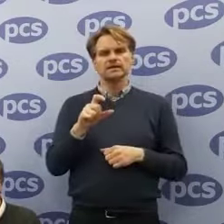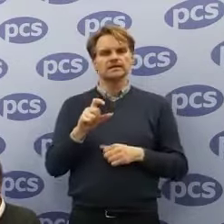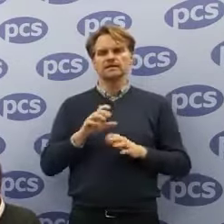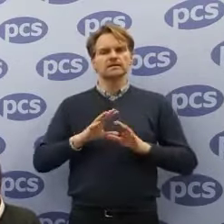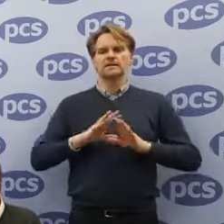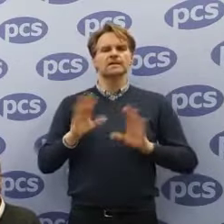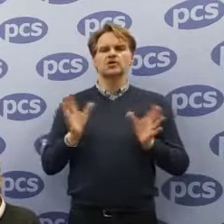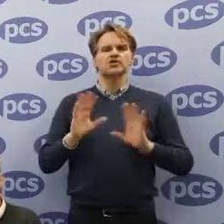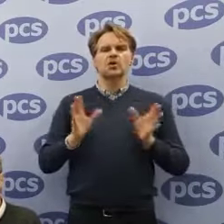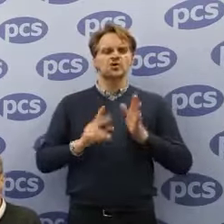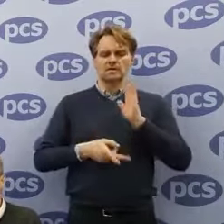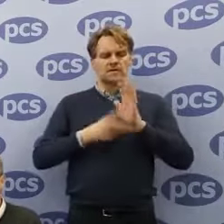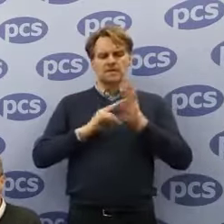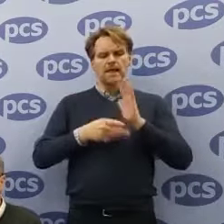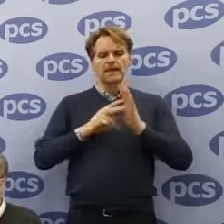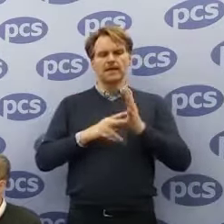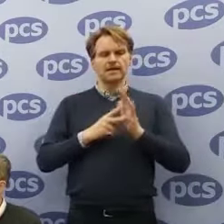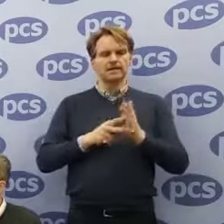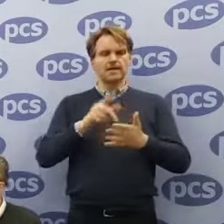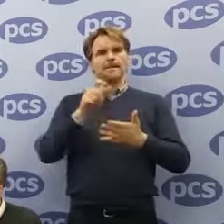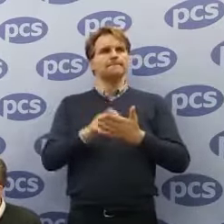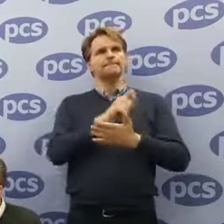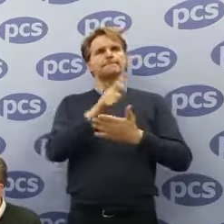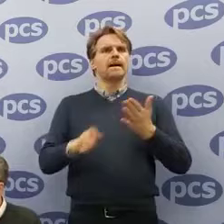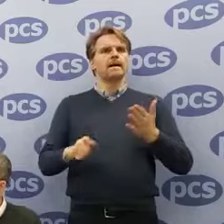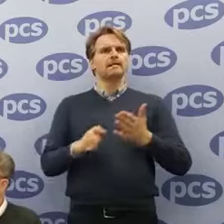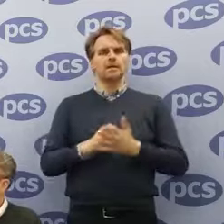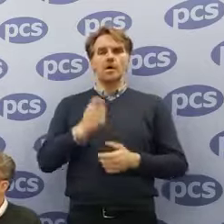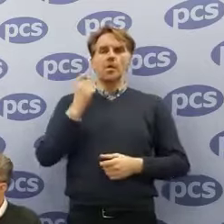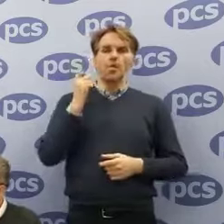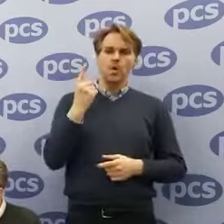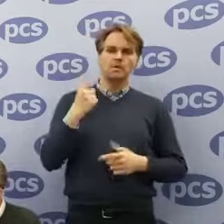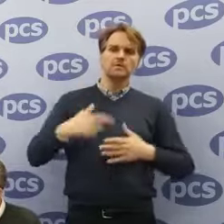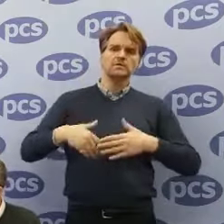a one-day strike. We know that people are fed up with what they saw as a protest